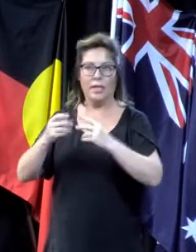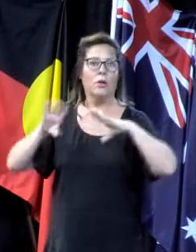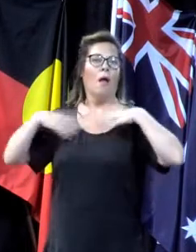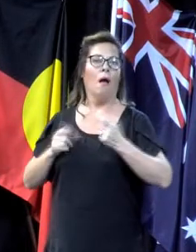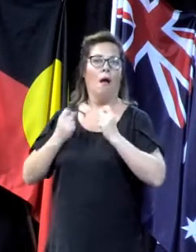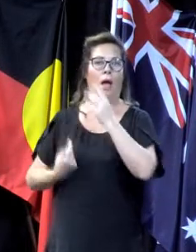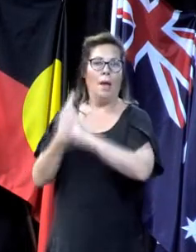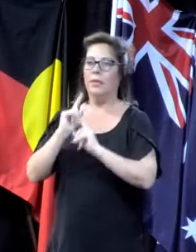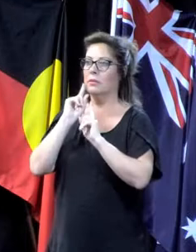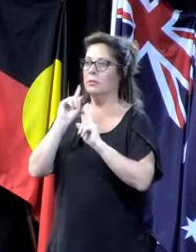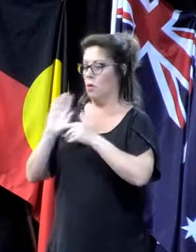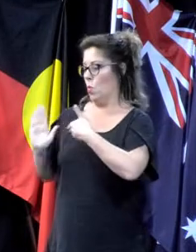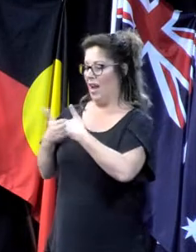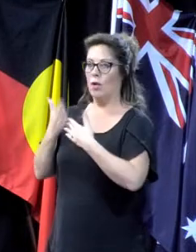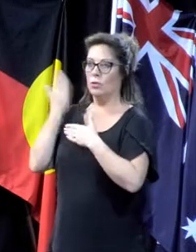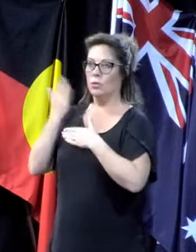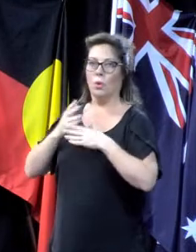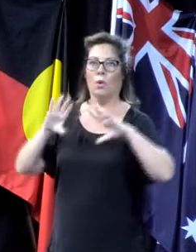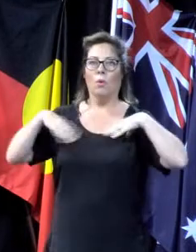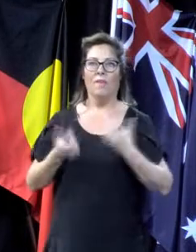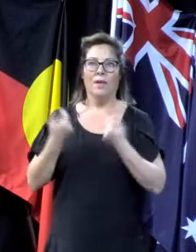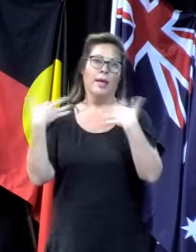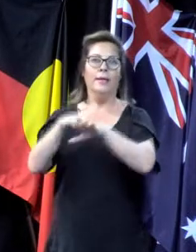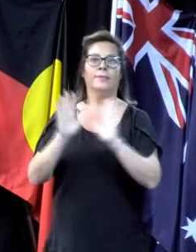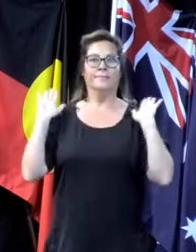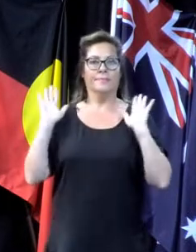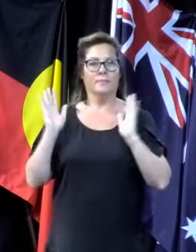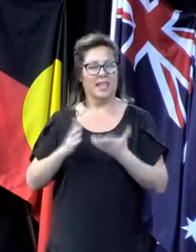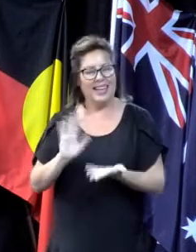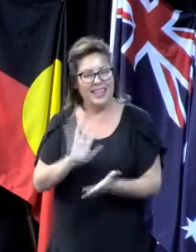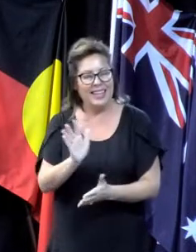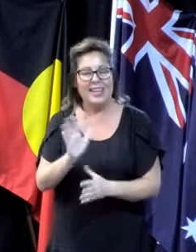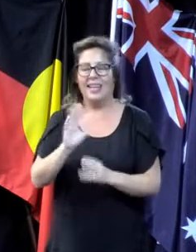by closing a segregated class and having those students turn up into a regular class the next day.